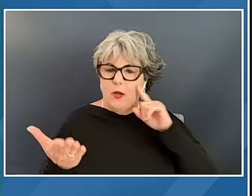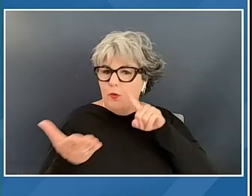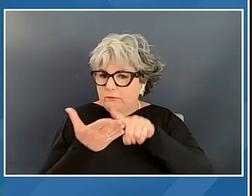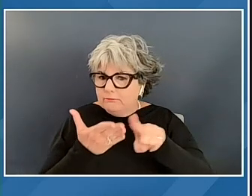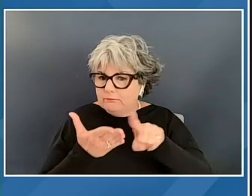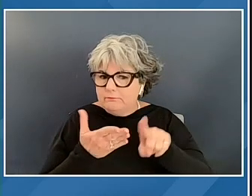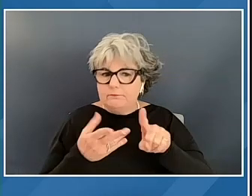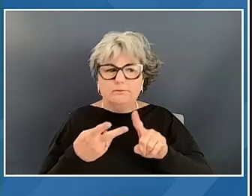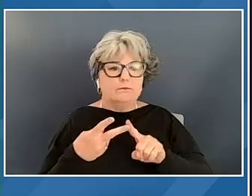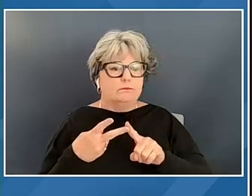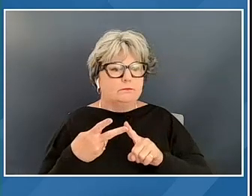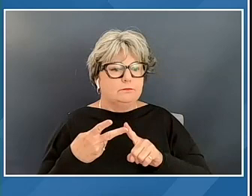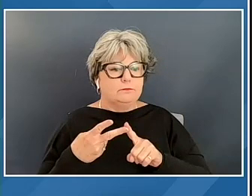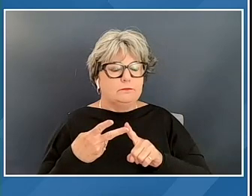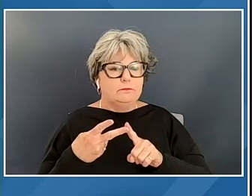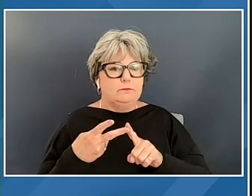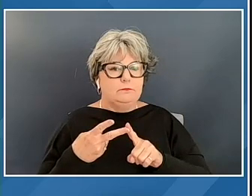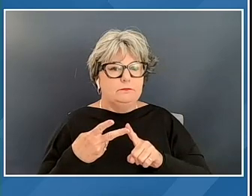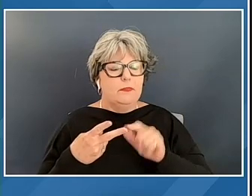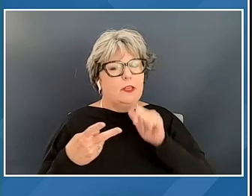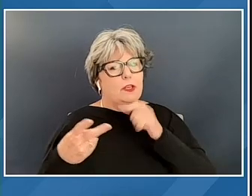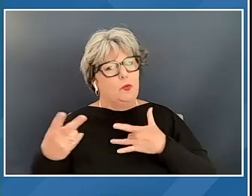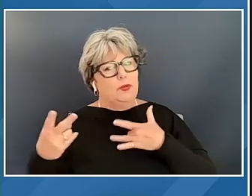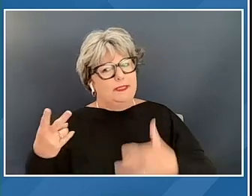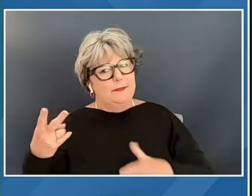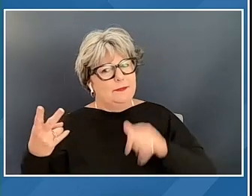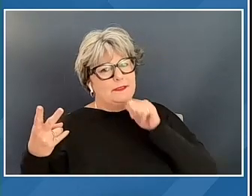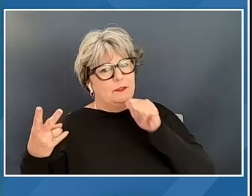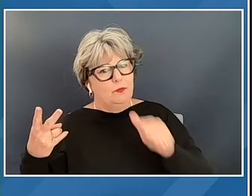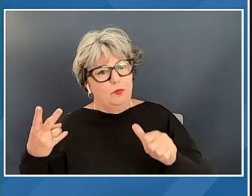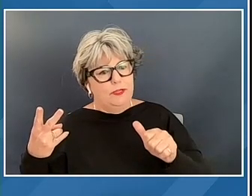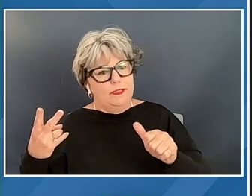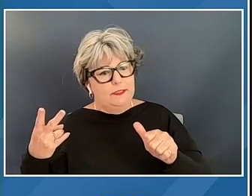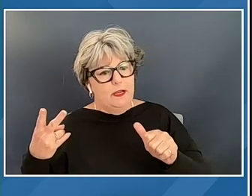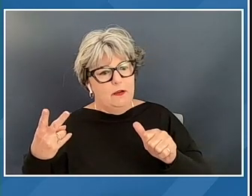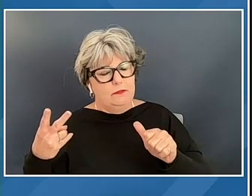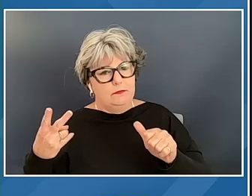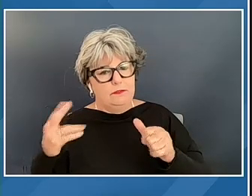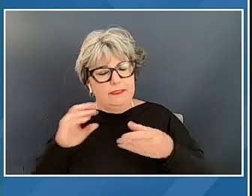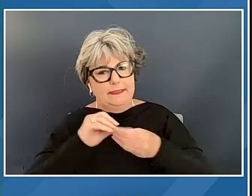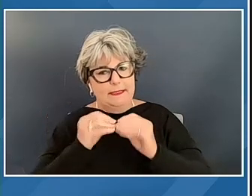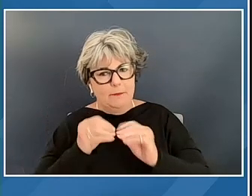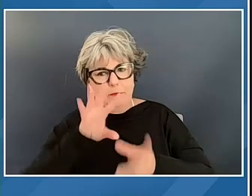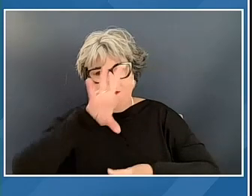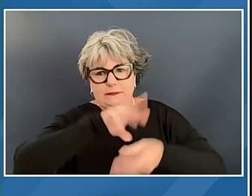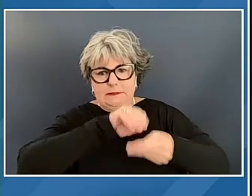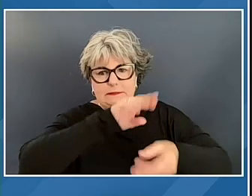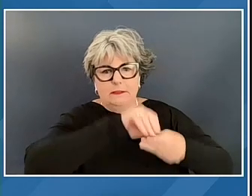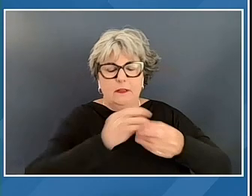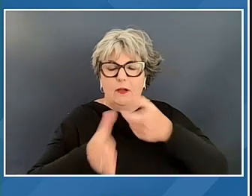We don't typically crunch numbers on costs and things like that until after we've